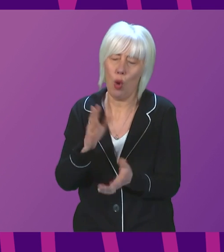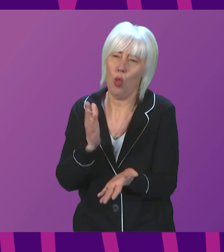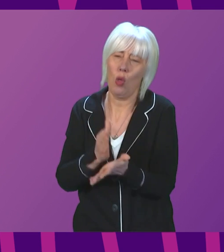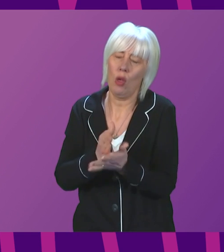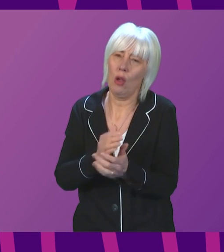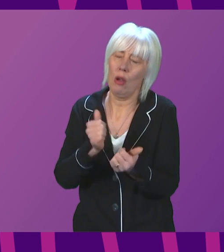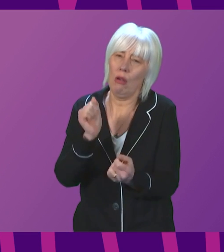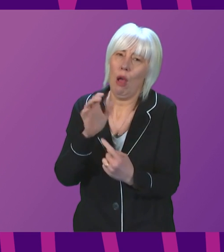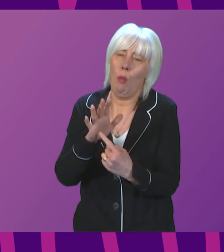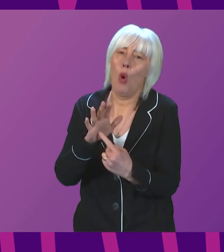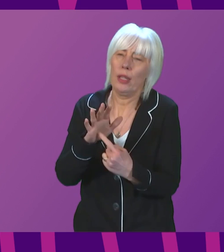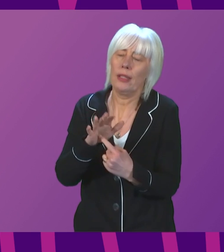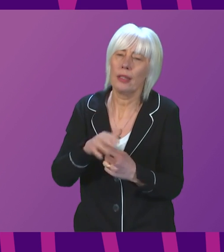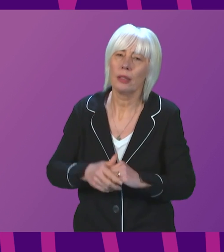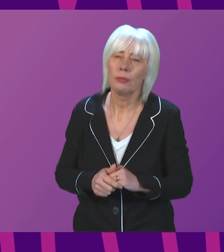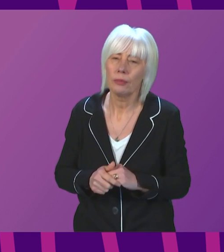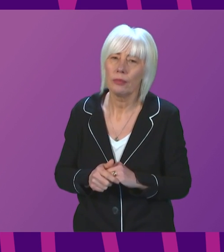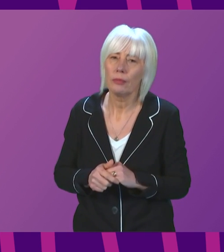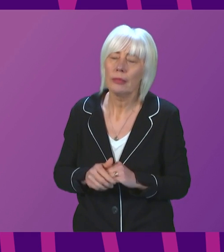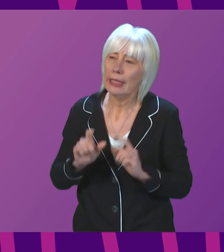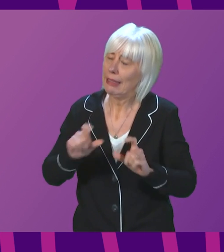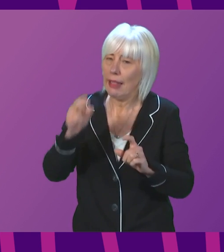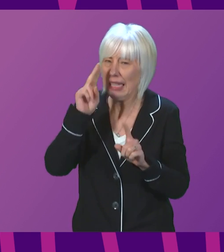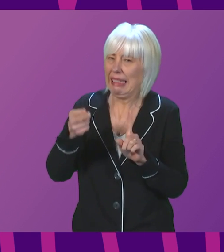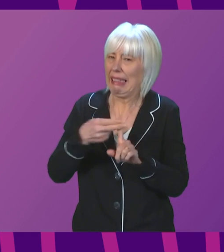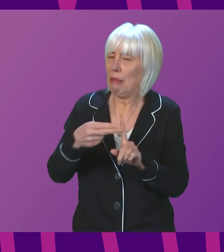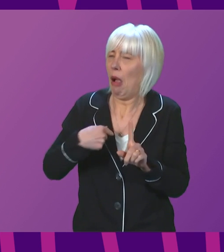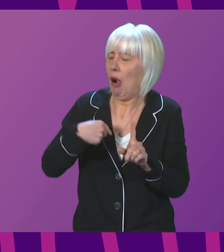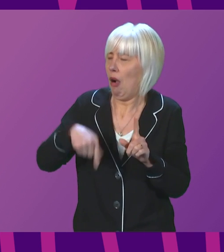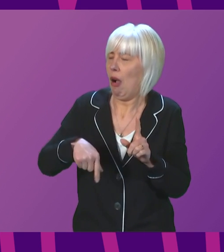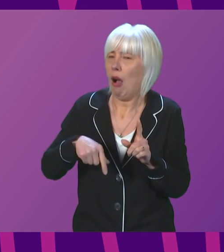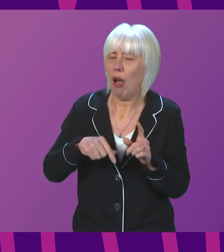There is continuing stigma in our society and in sport.